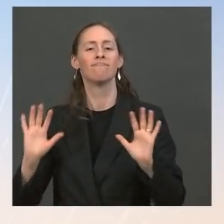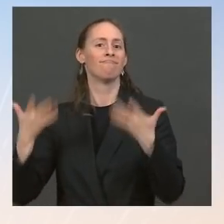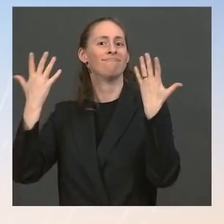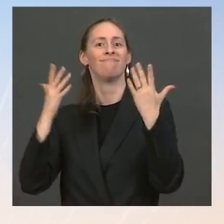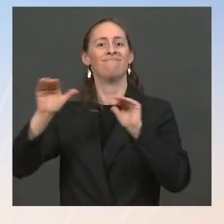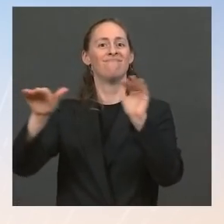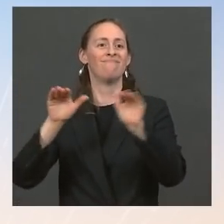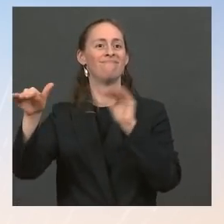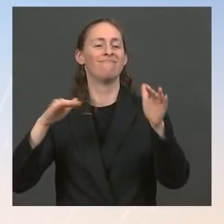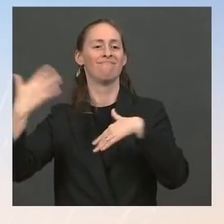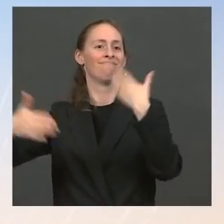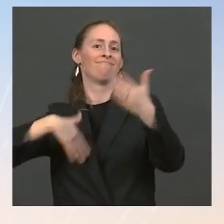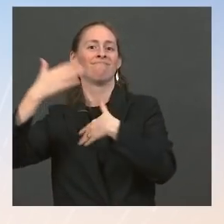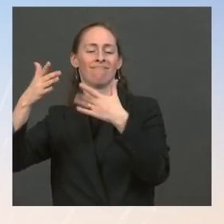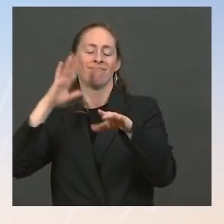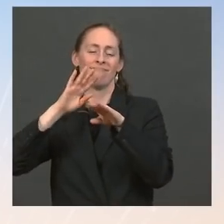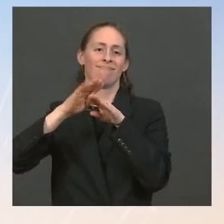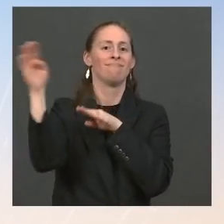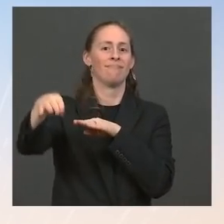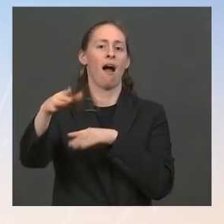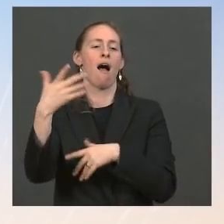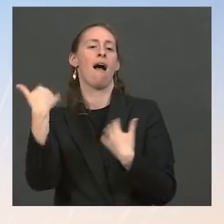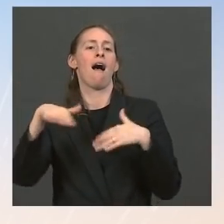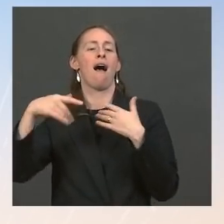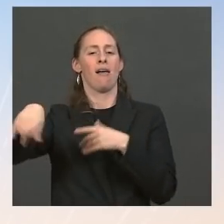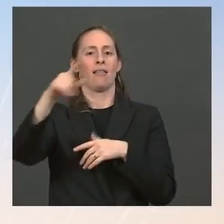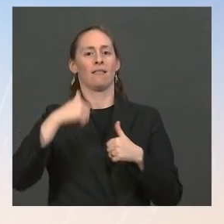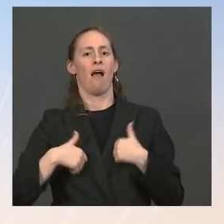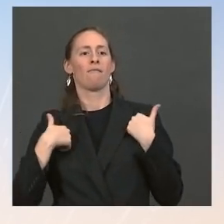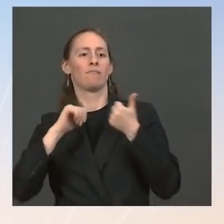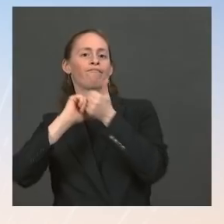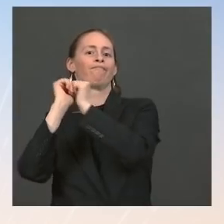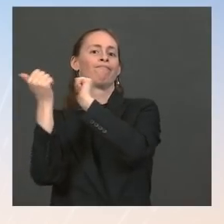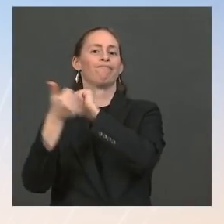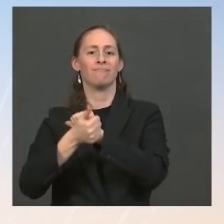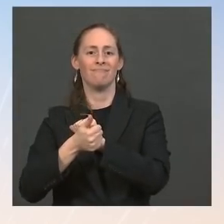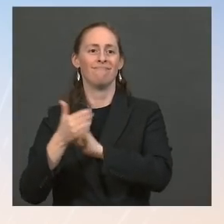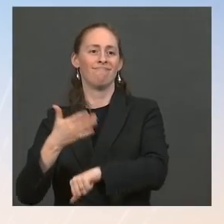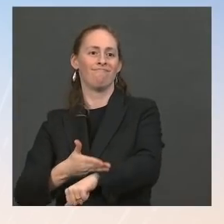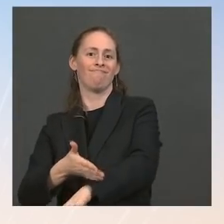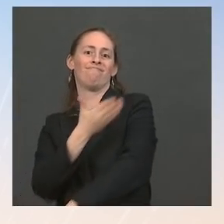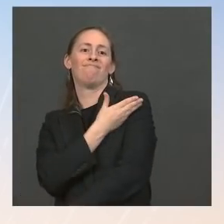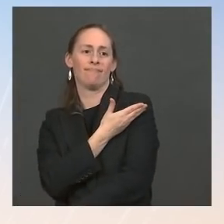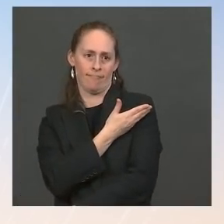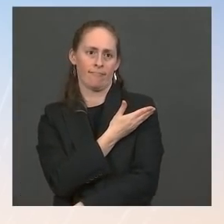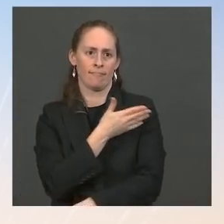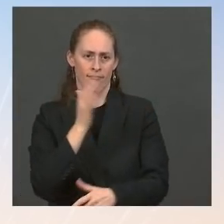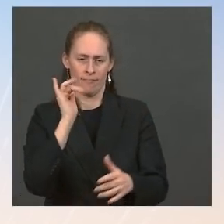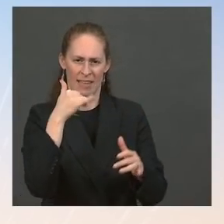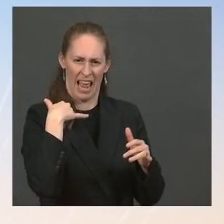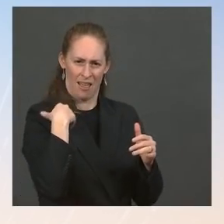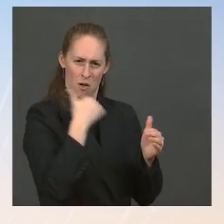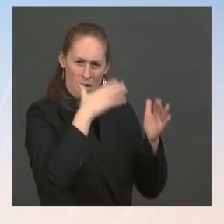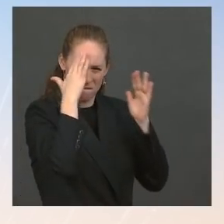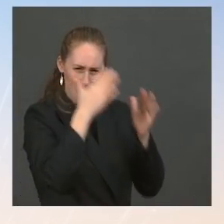But it hasn't allowed for all of the time we would typically be out there talking about the benefits, as the bill was not finalized -- it wasn't finished.